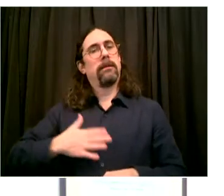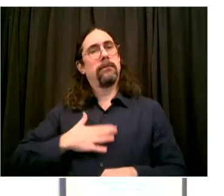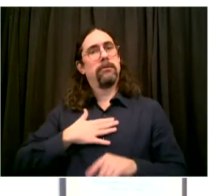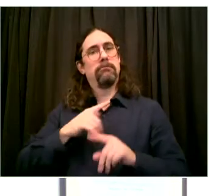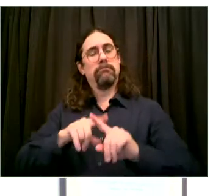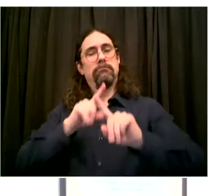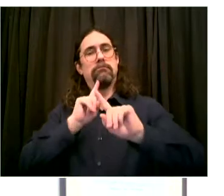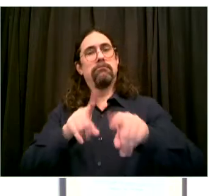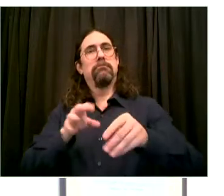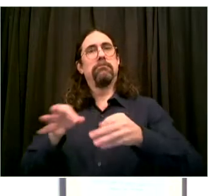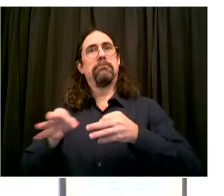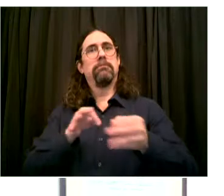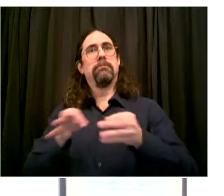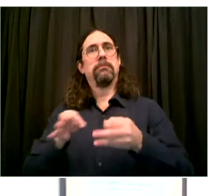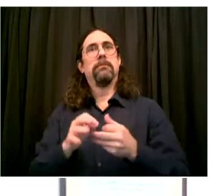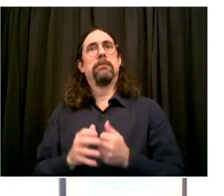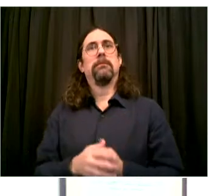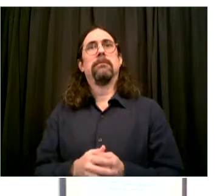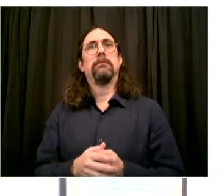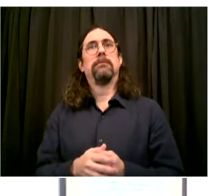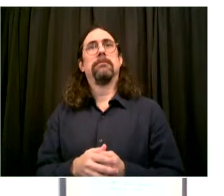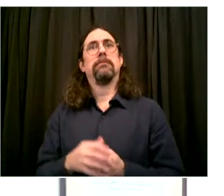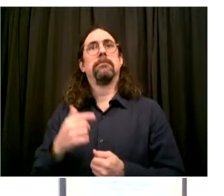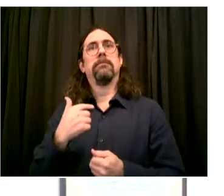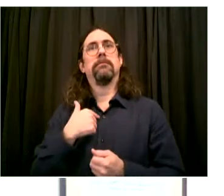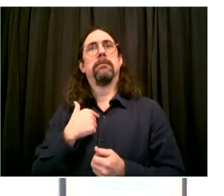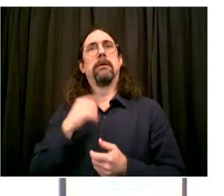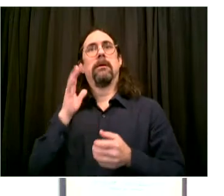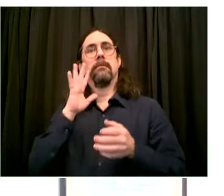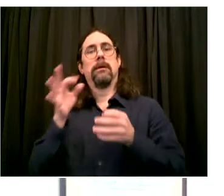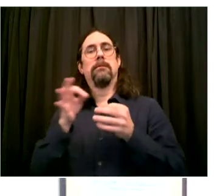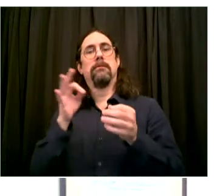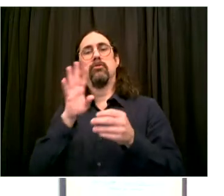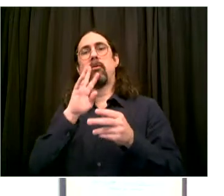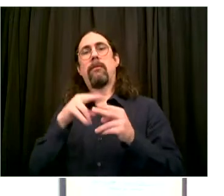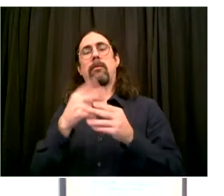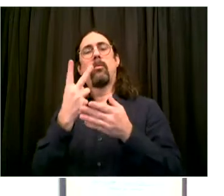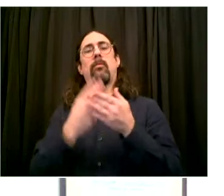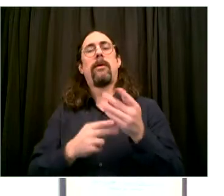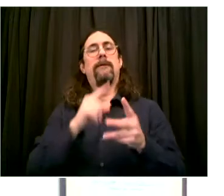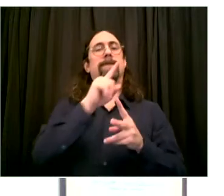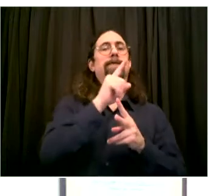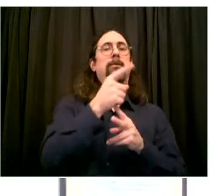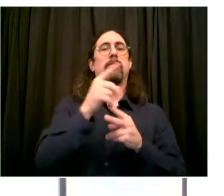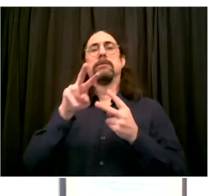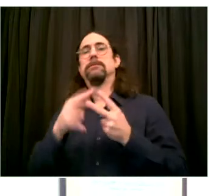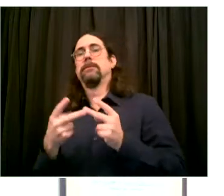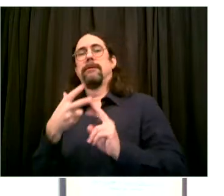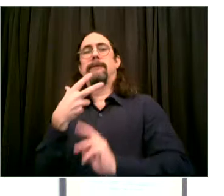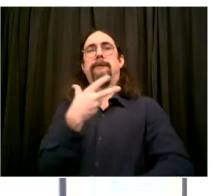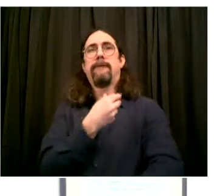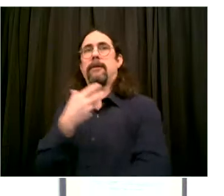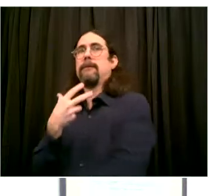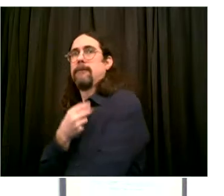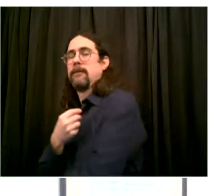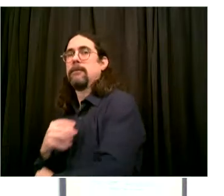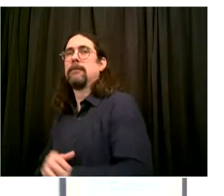TOO, THANK YOU FOR THE QUESTION. I'LL TALK ABOUT IT WITH RESPSPECT T TO FIRST D DSEO APPOINTMENTS IN